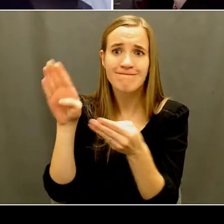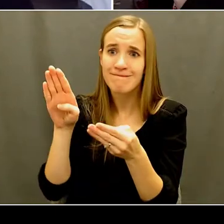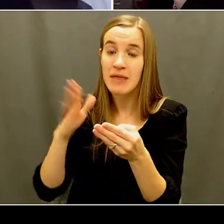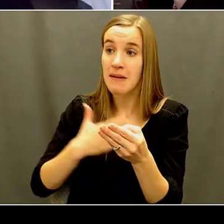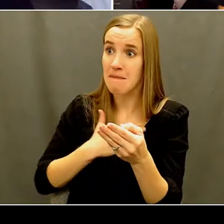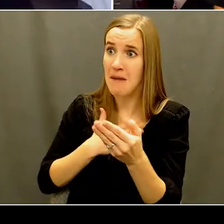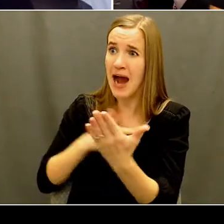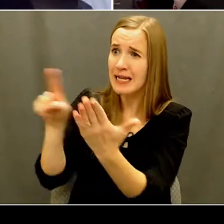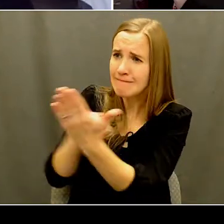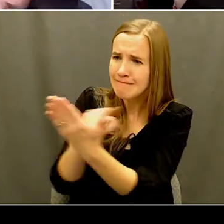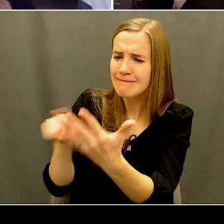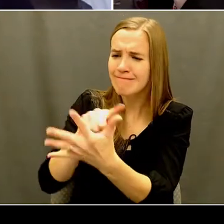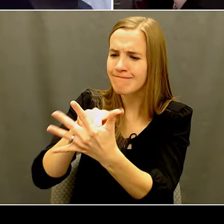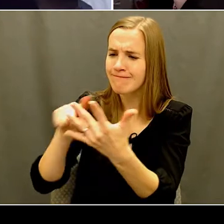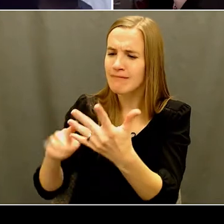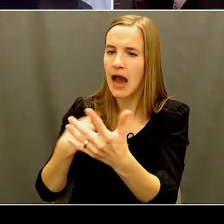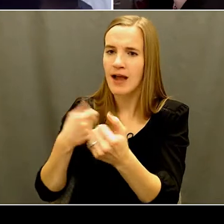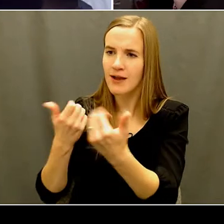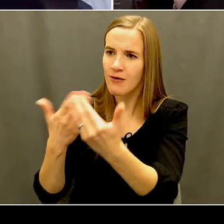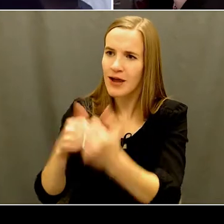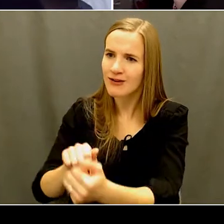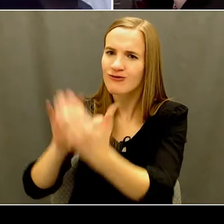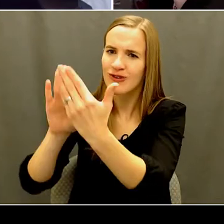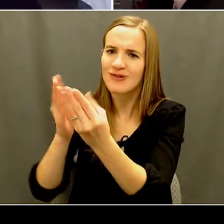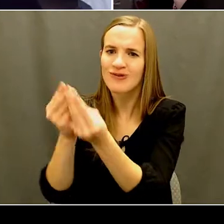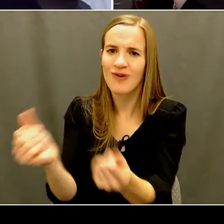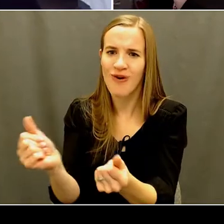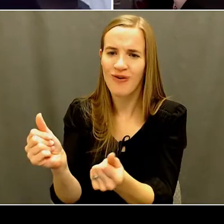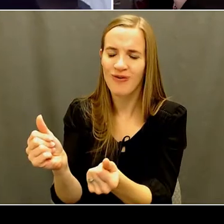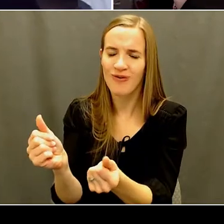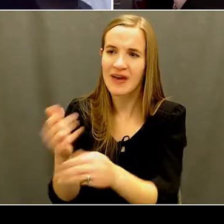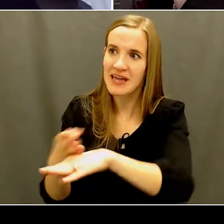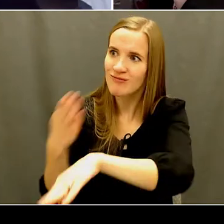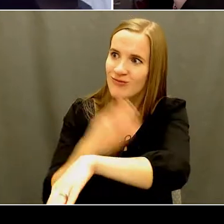things like voting, you know, shifting the, the internship program online,